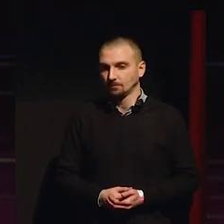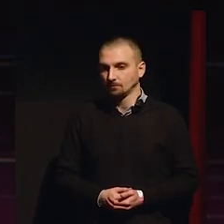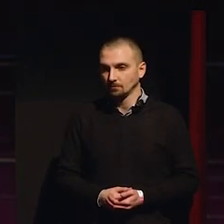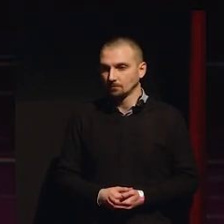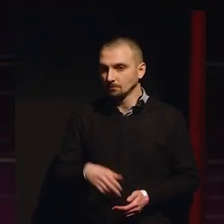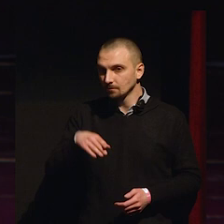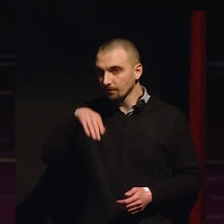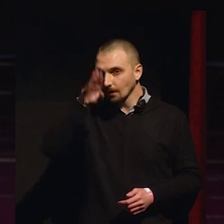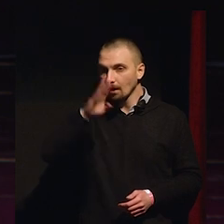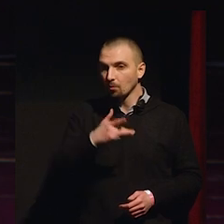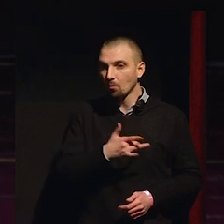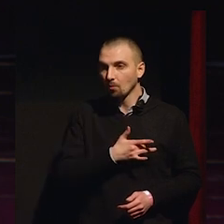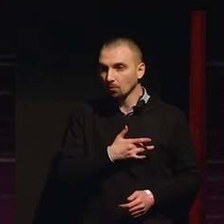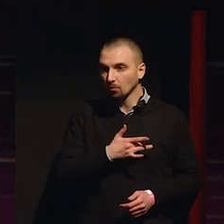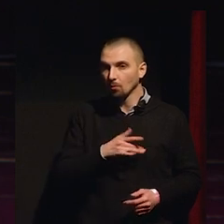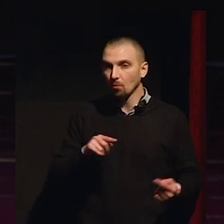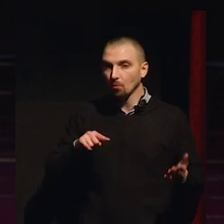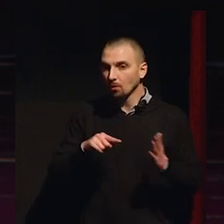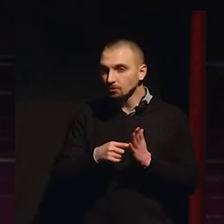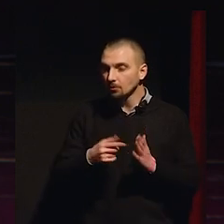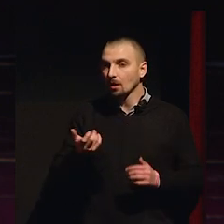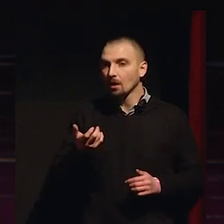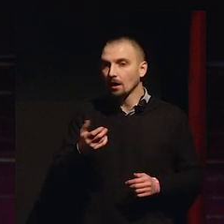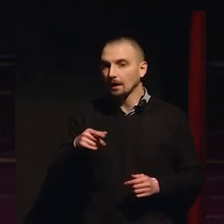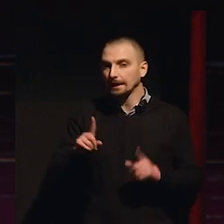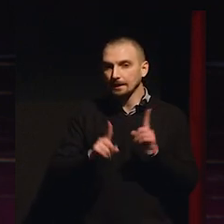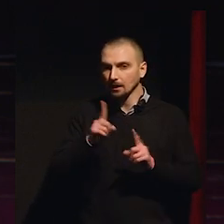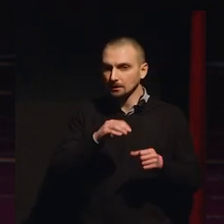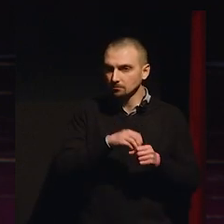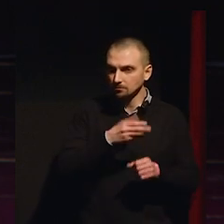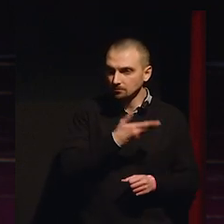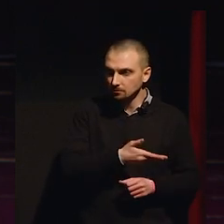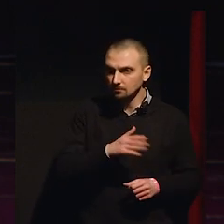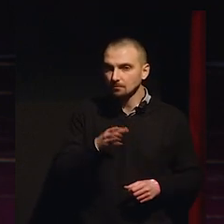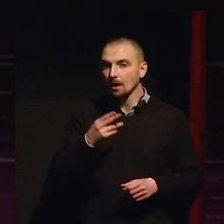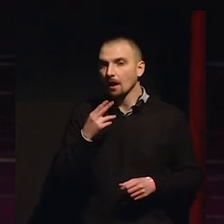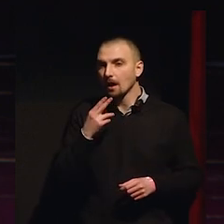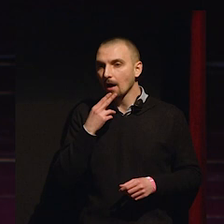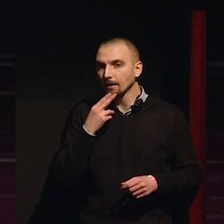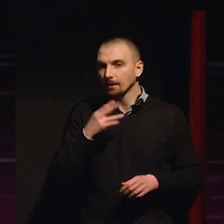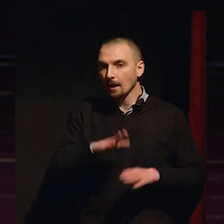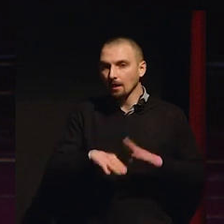You can easily reach Istanbul Volunteers over the internet, or through Women’s Labor Markets.